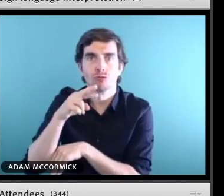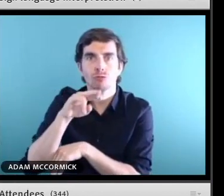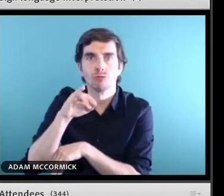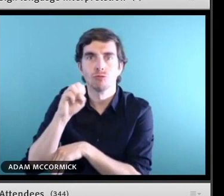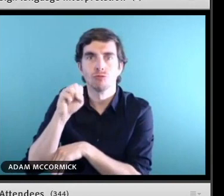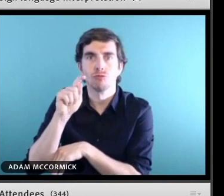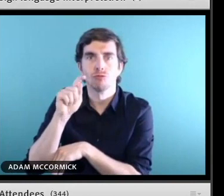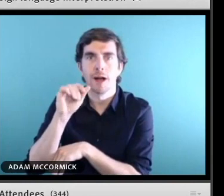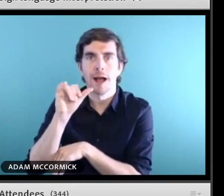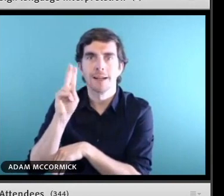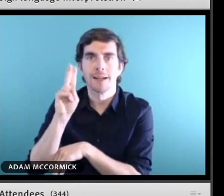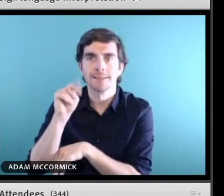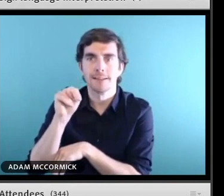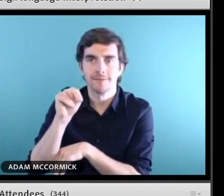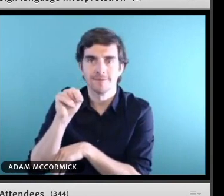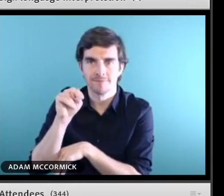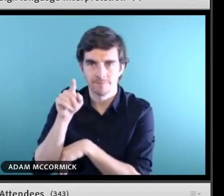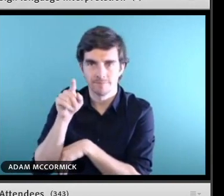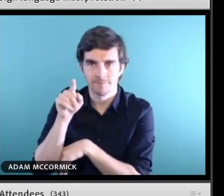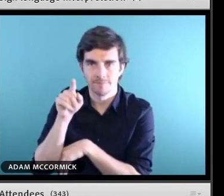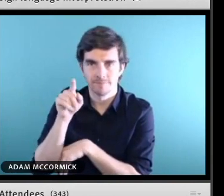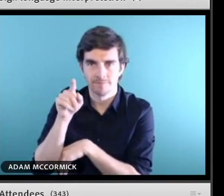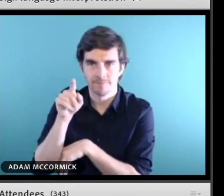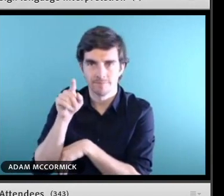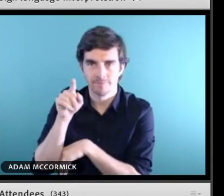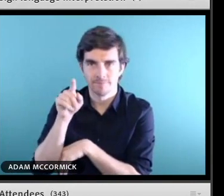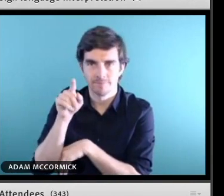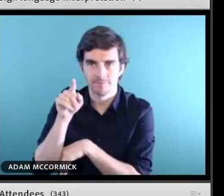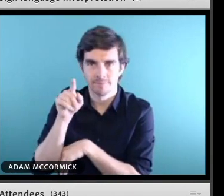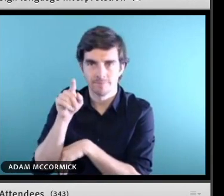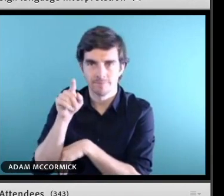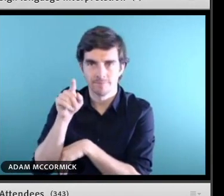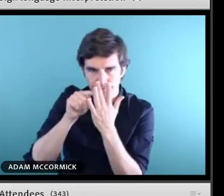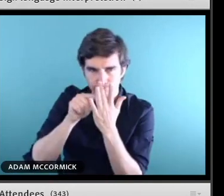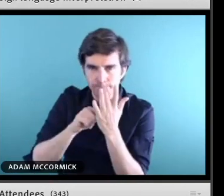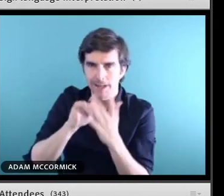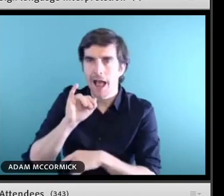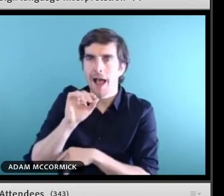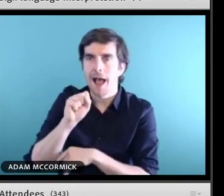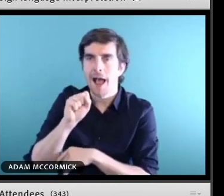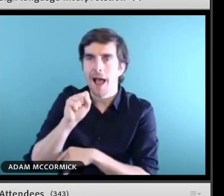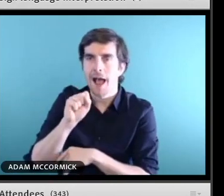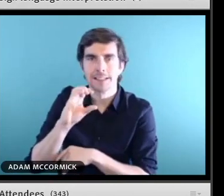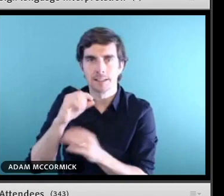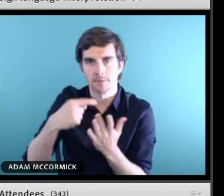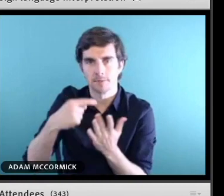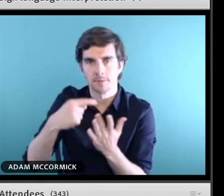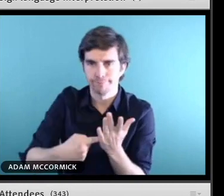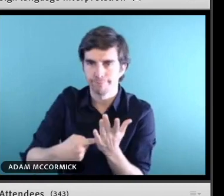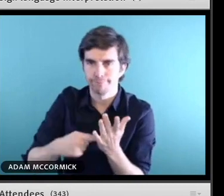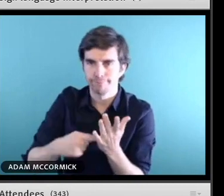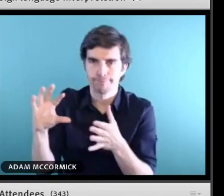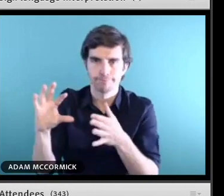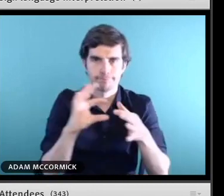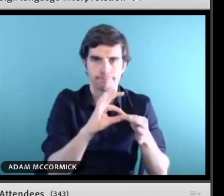humanitarian response more broadly. And just to finish up from my side, I wanted to say